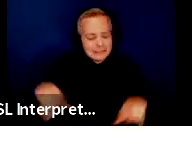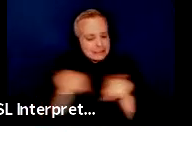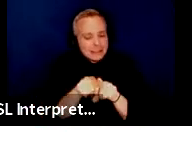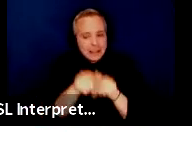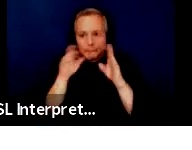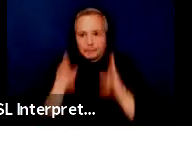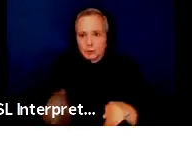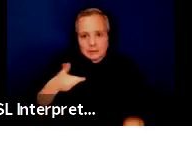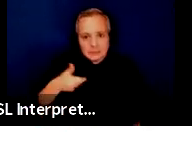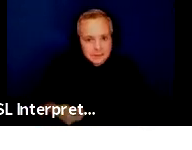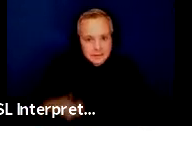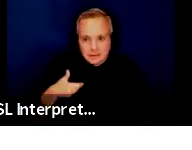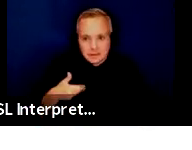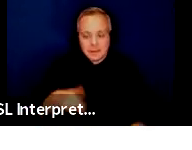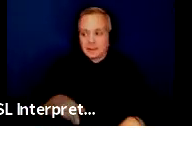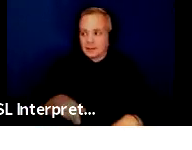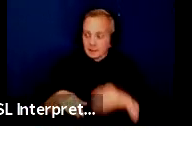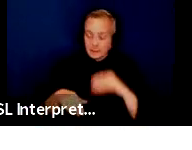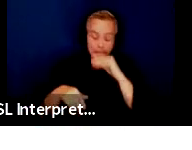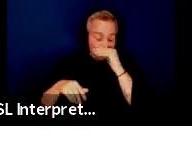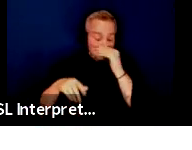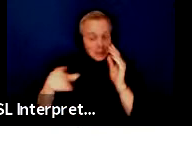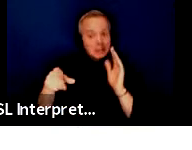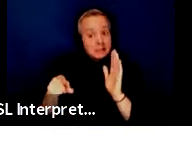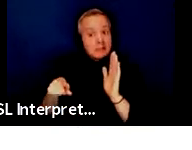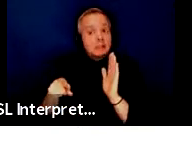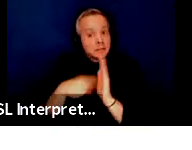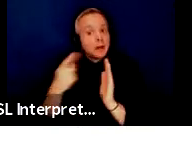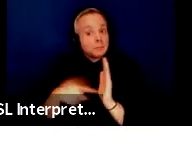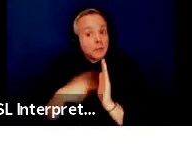BUT THERE ARE SOME TIMES THAT I DO STILL NEED REMINDERS OF THAT.